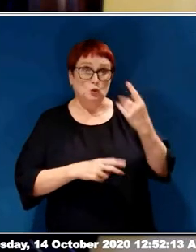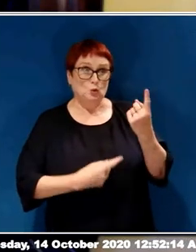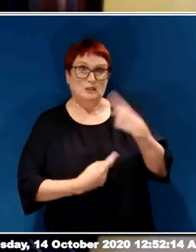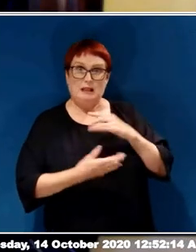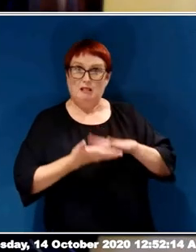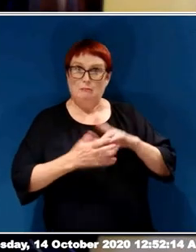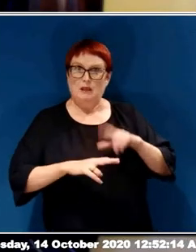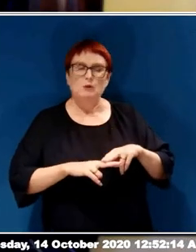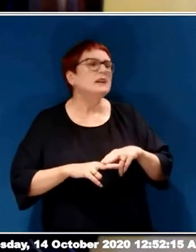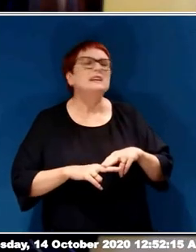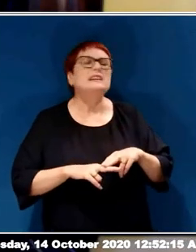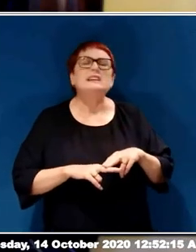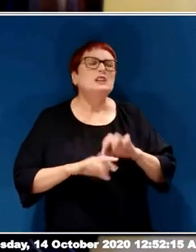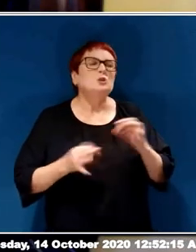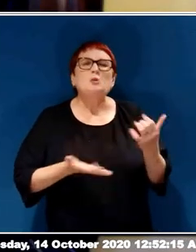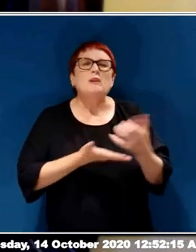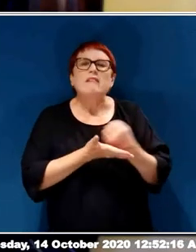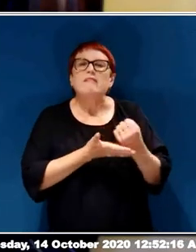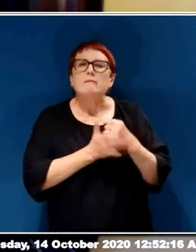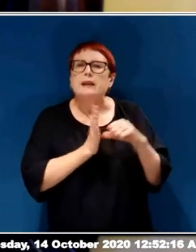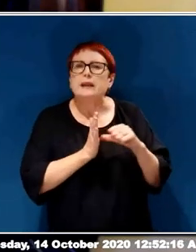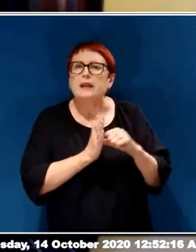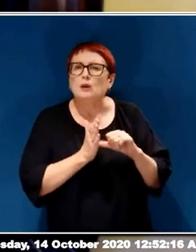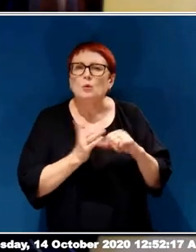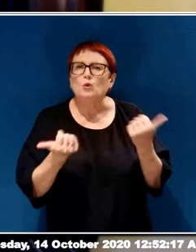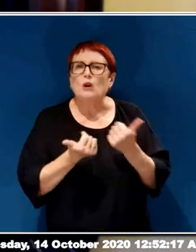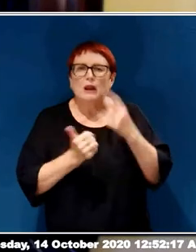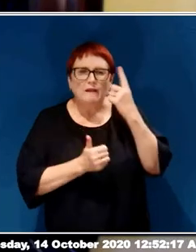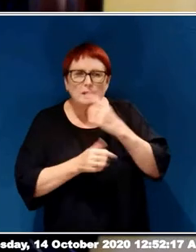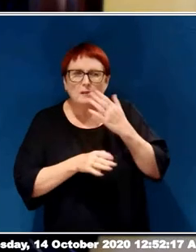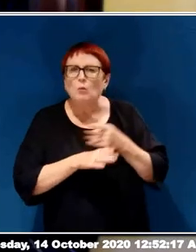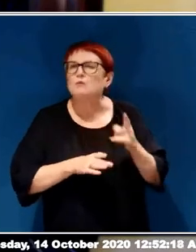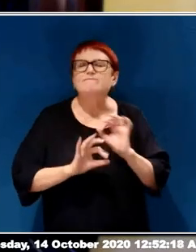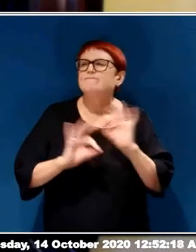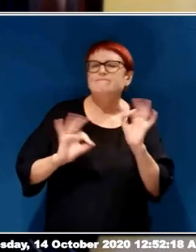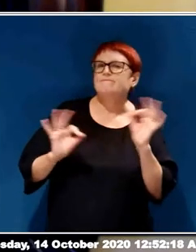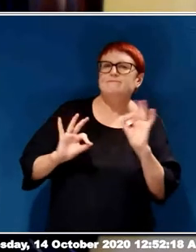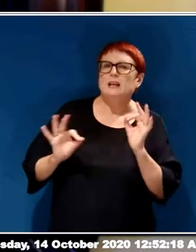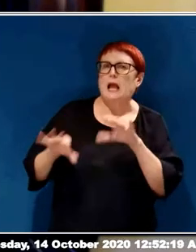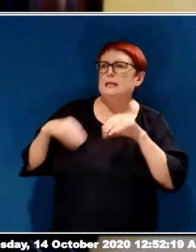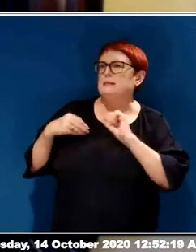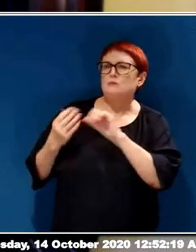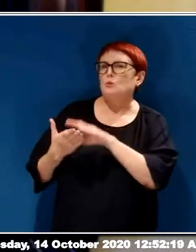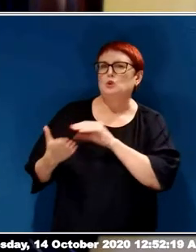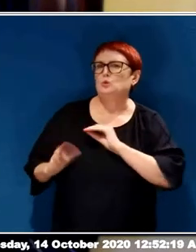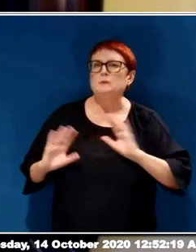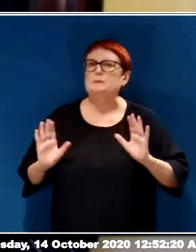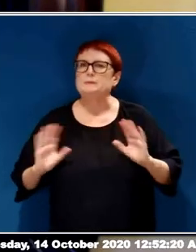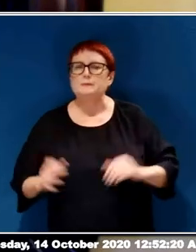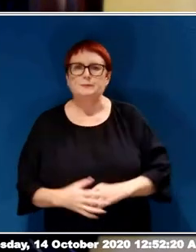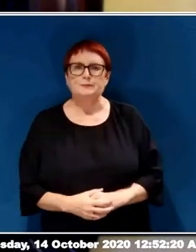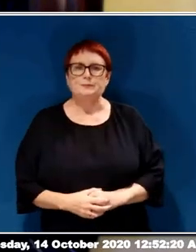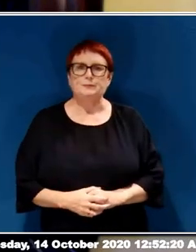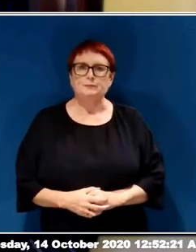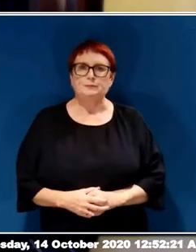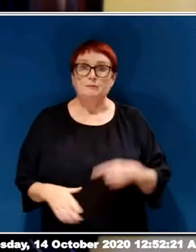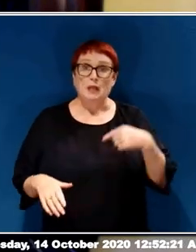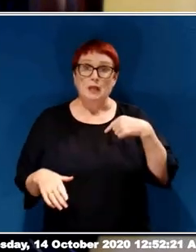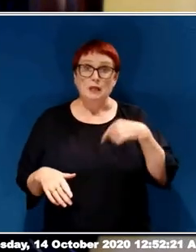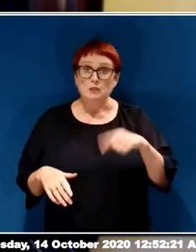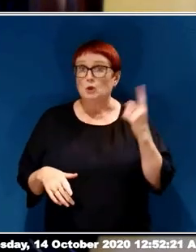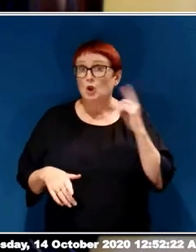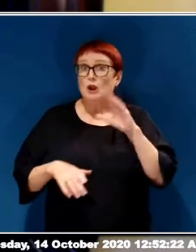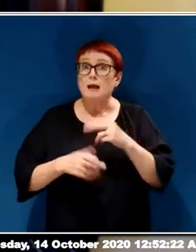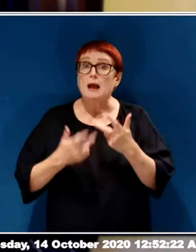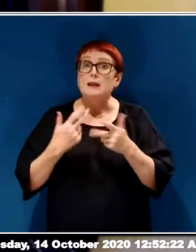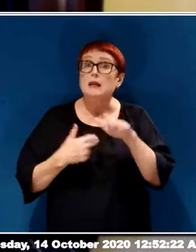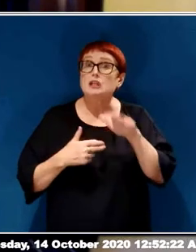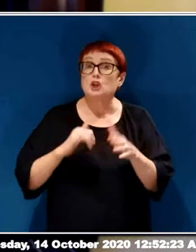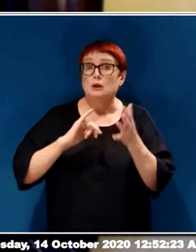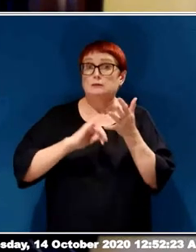We heard Sam's story this week and we hear - my research has - in my research